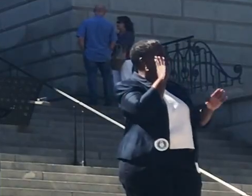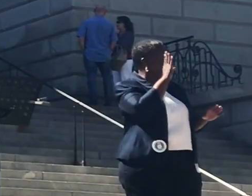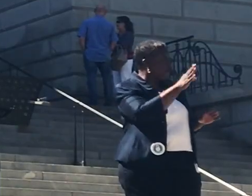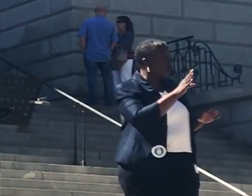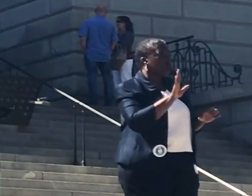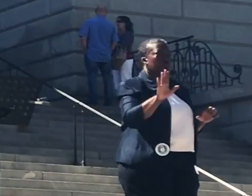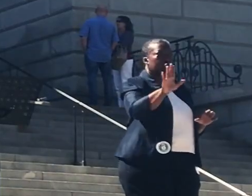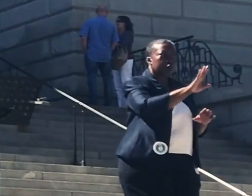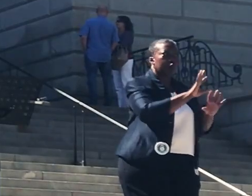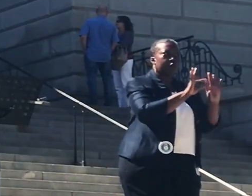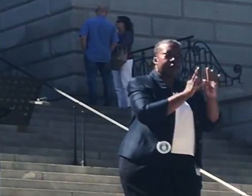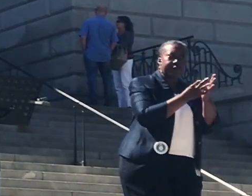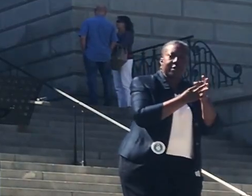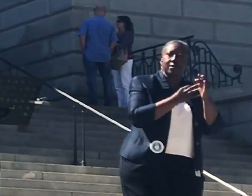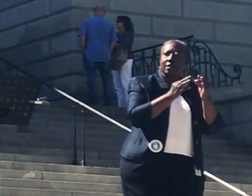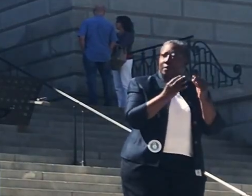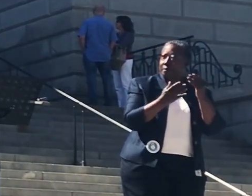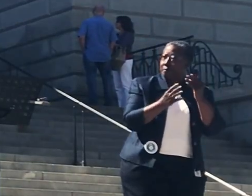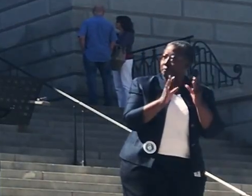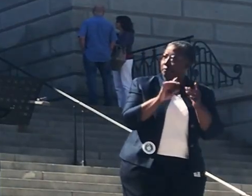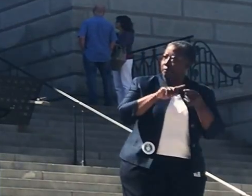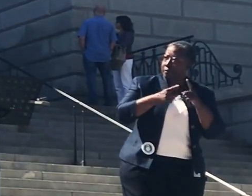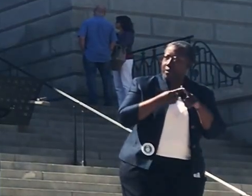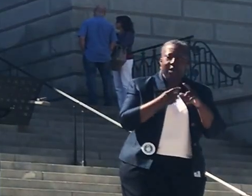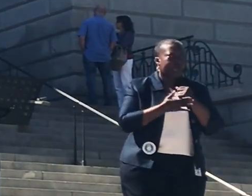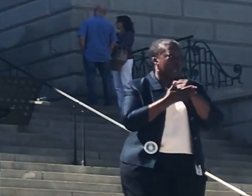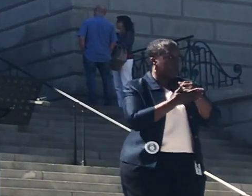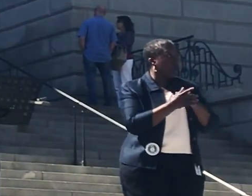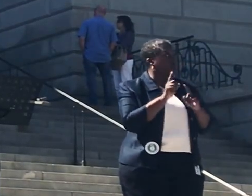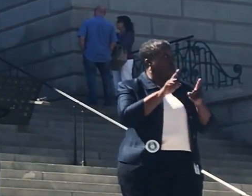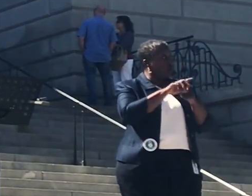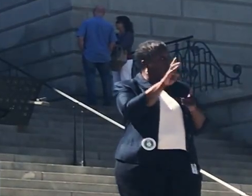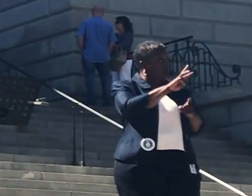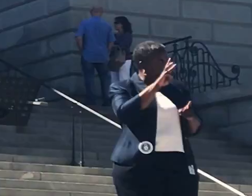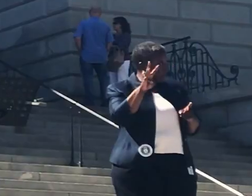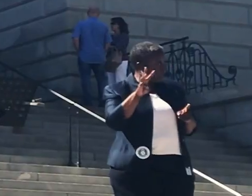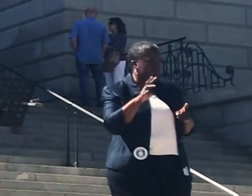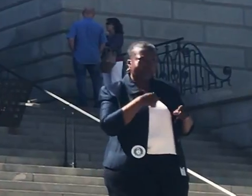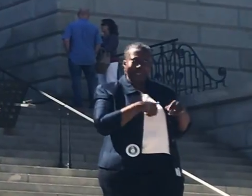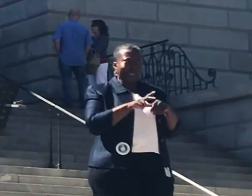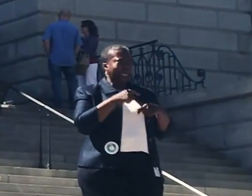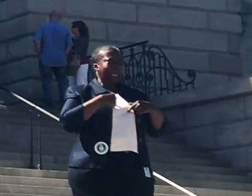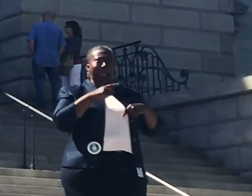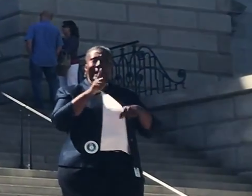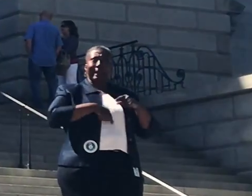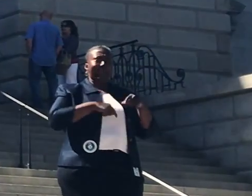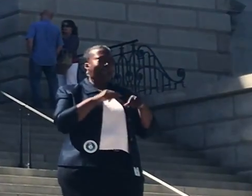and family can help you. So please remember to go to the website, if you can't do it yourself, have somebody help